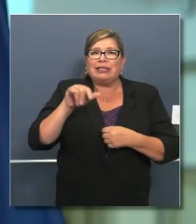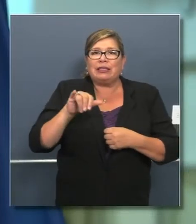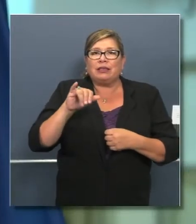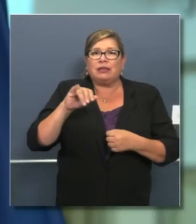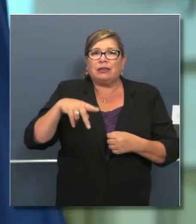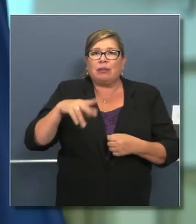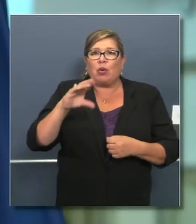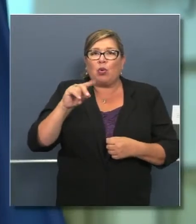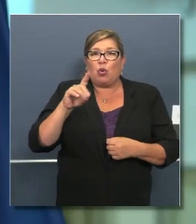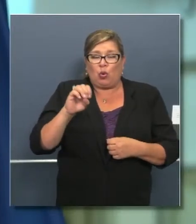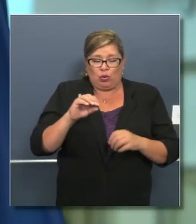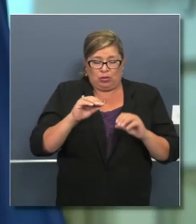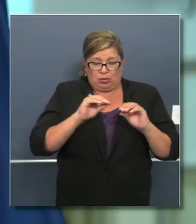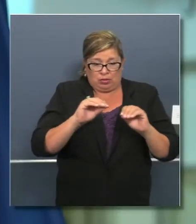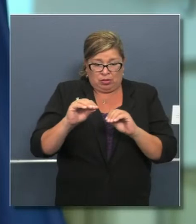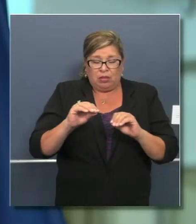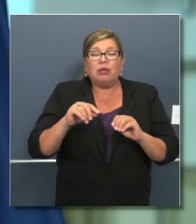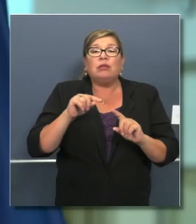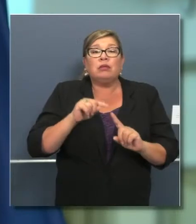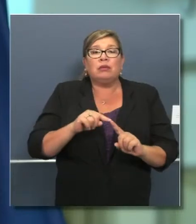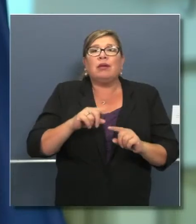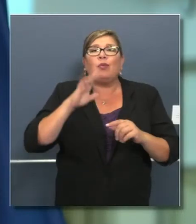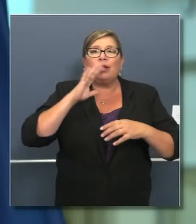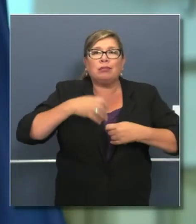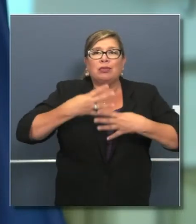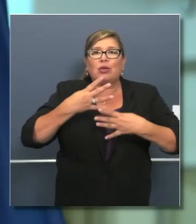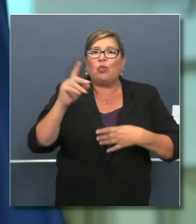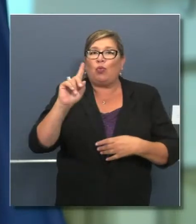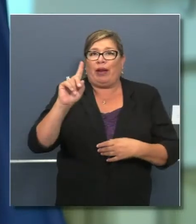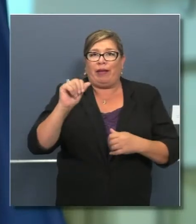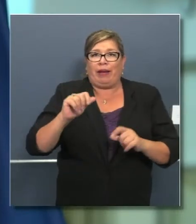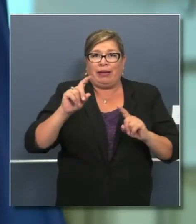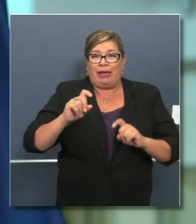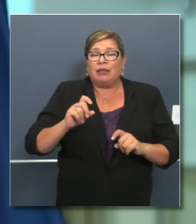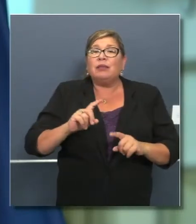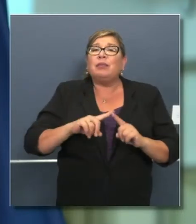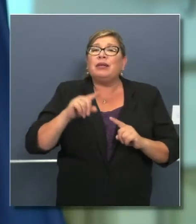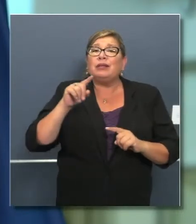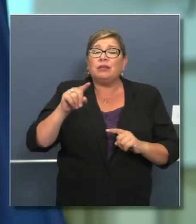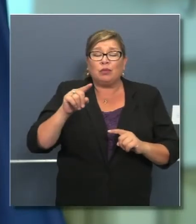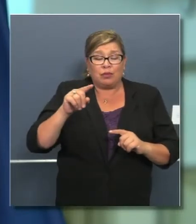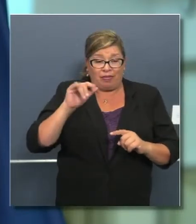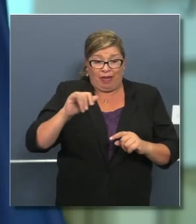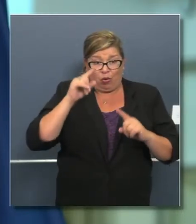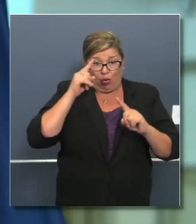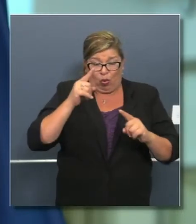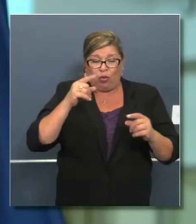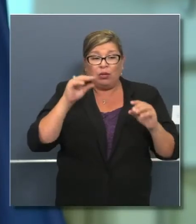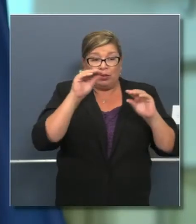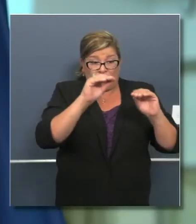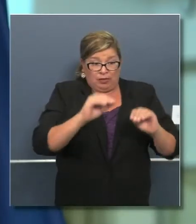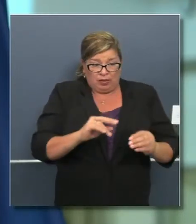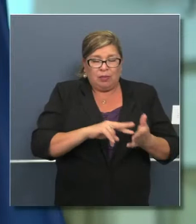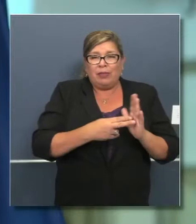and to go deeper in the inner cities so we're testing diverse communities and testing people